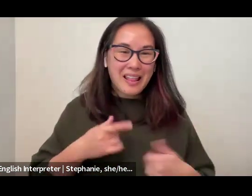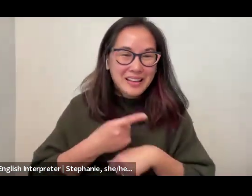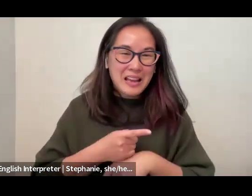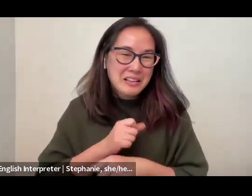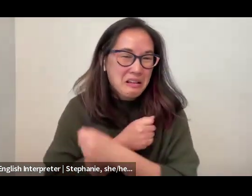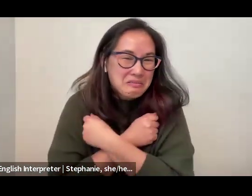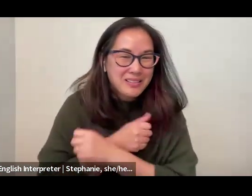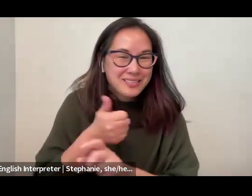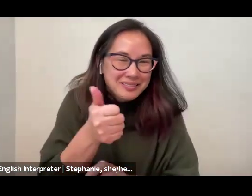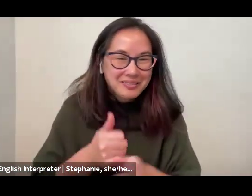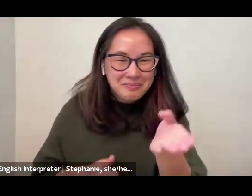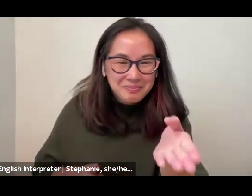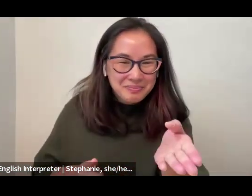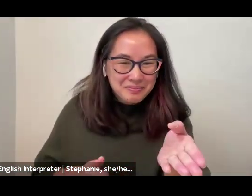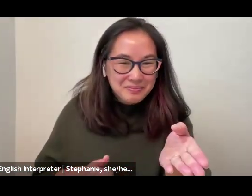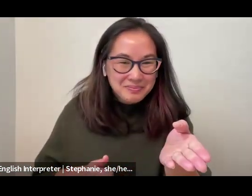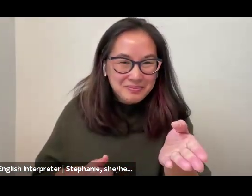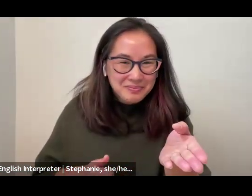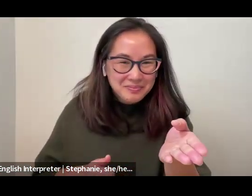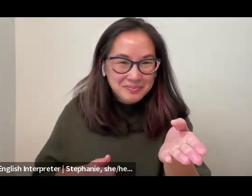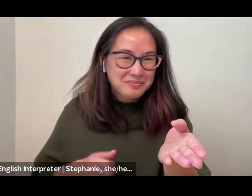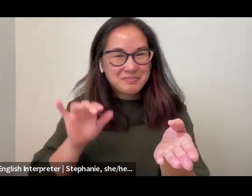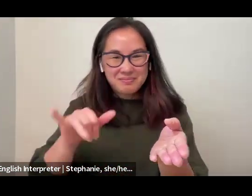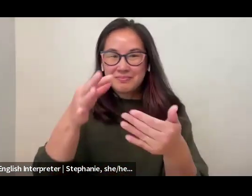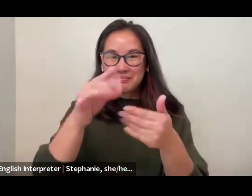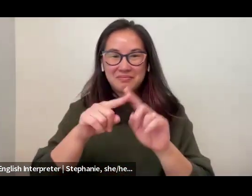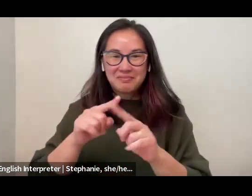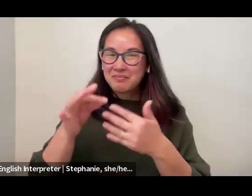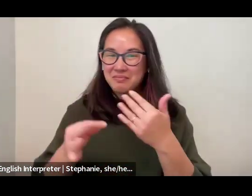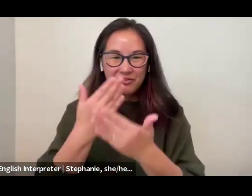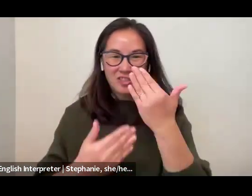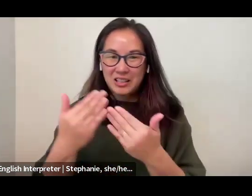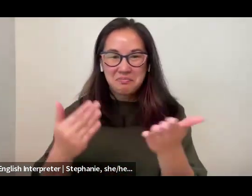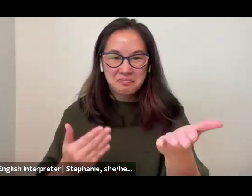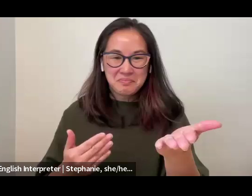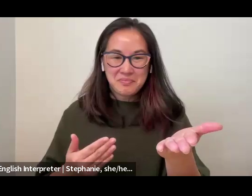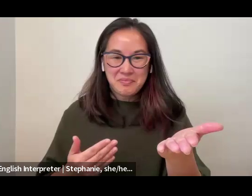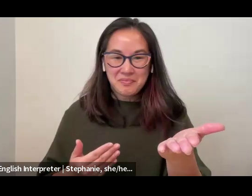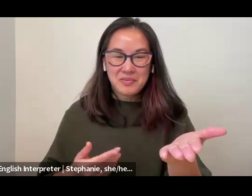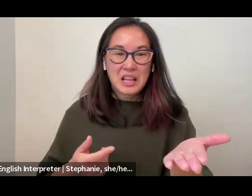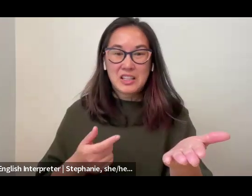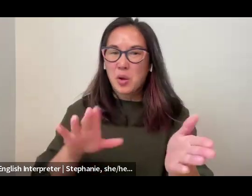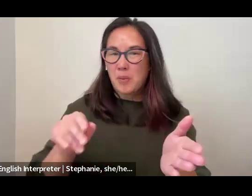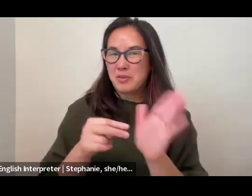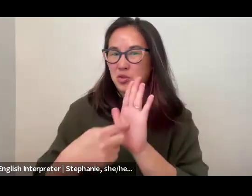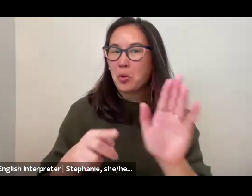Or your hands could be behind your back. And either way, and I'm turning to the side. You don't have to. This is just for demonstration.